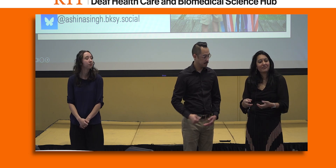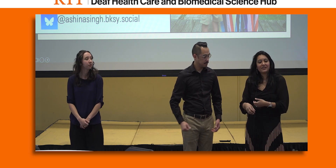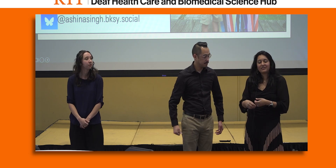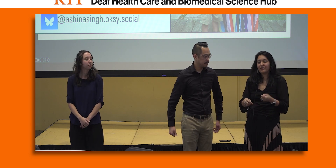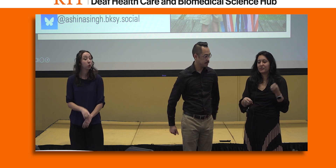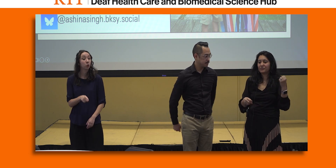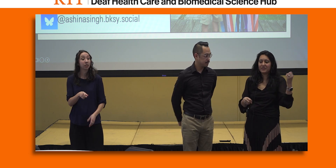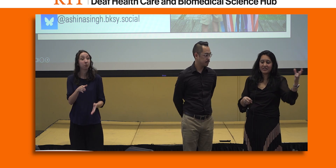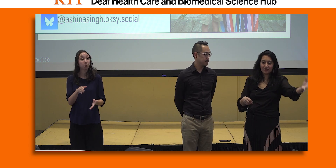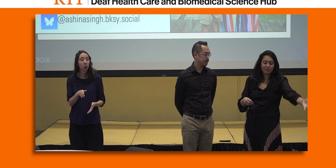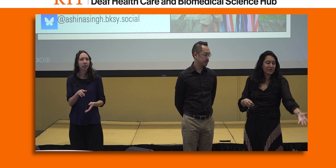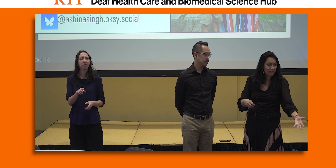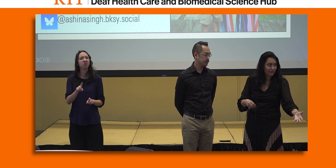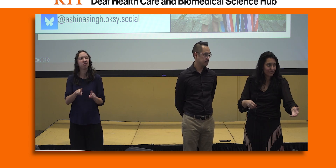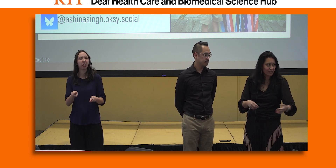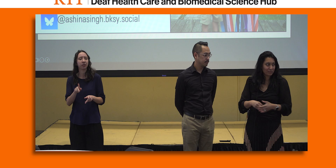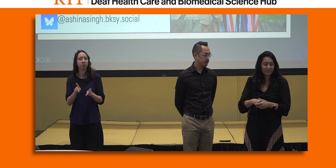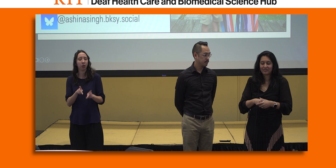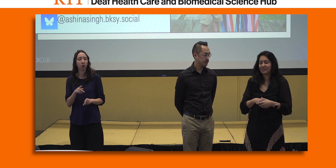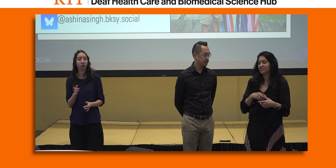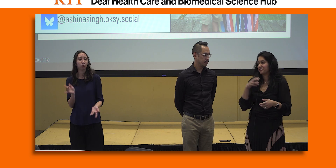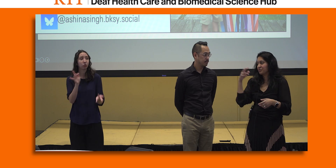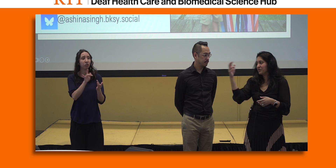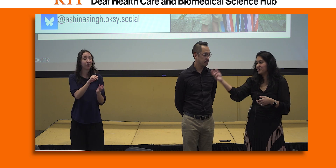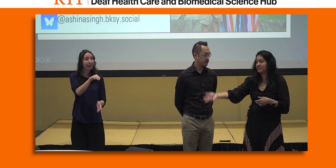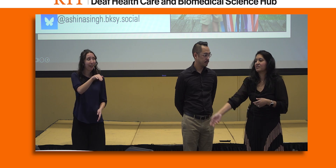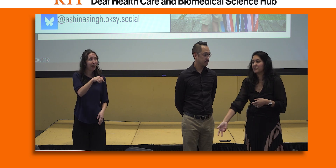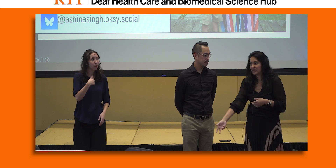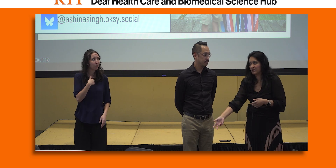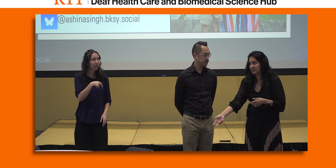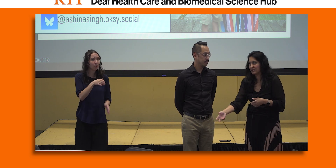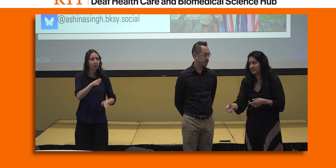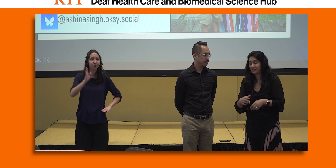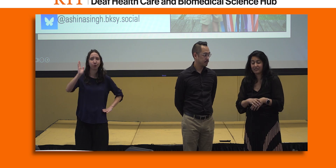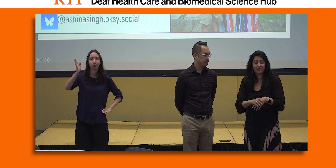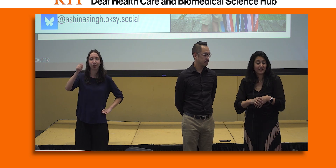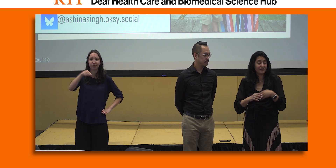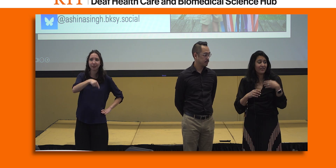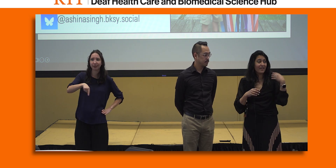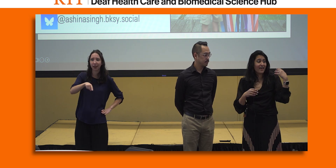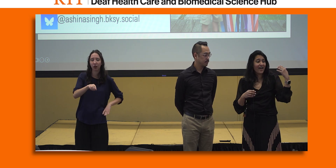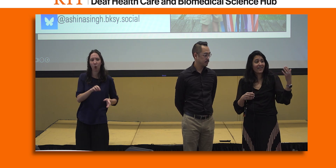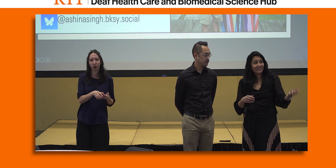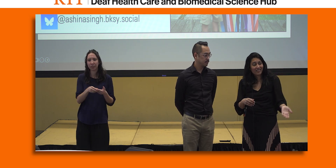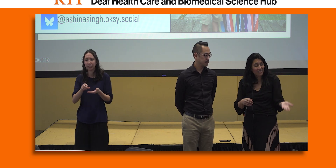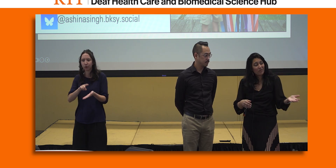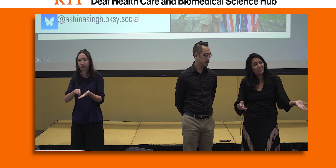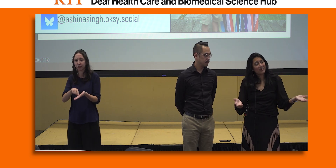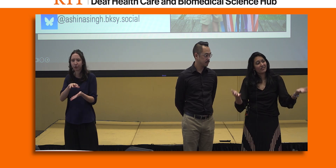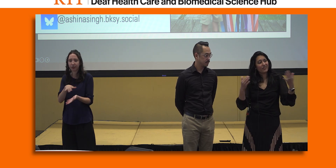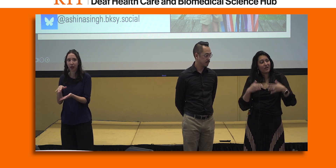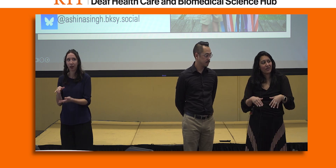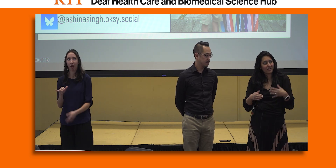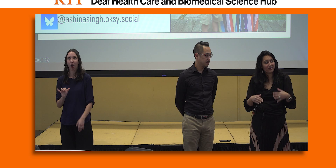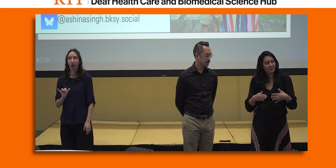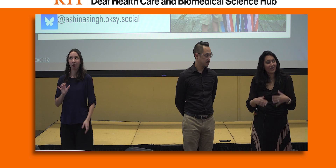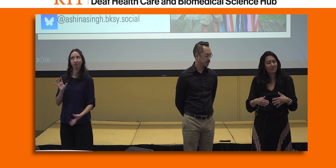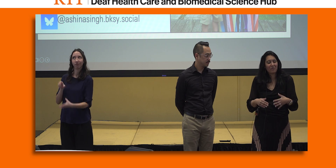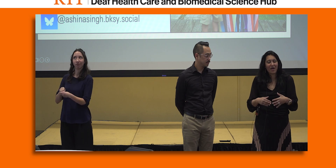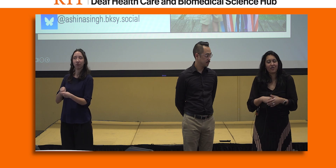at times, "We need a speaker for this presentation," or, "We need somebody to lead this study." And that was kind of how that kind of came about.